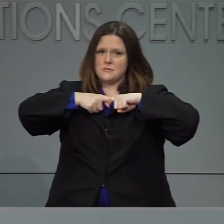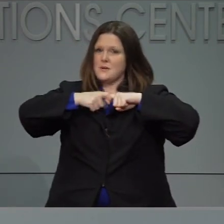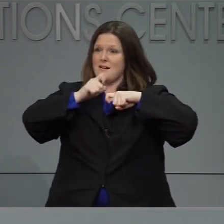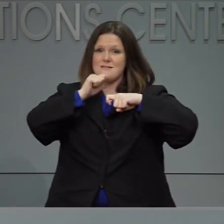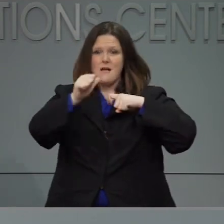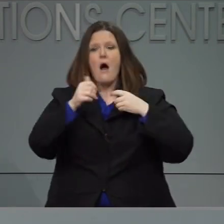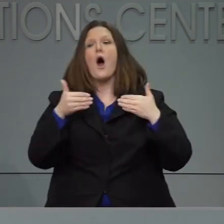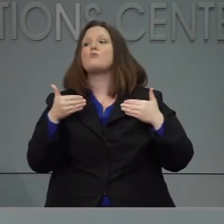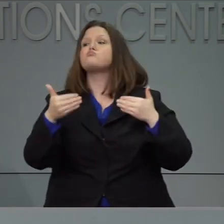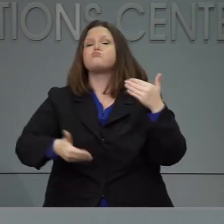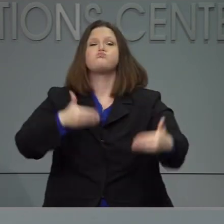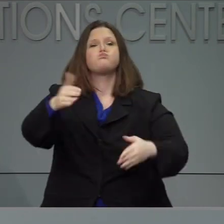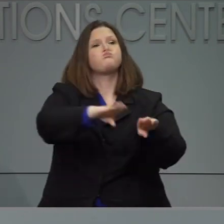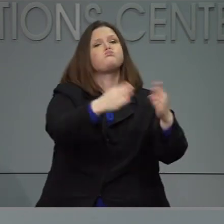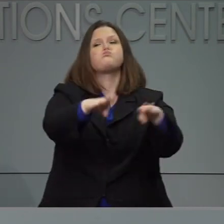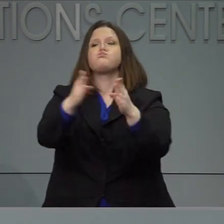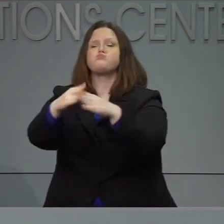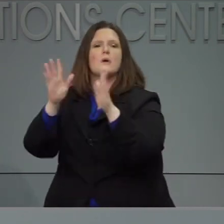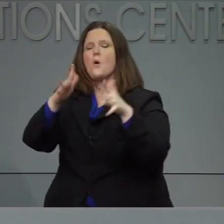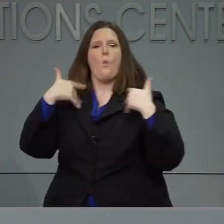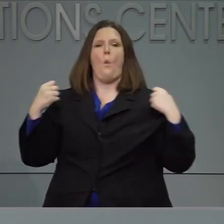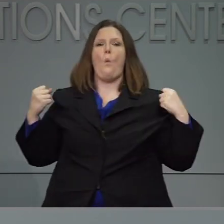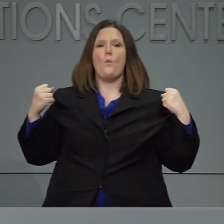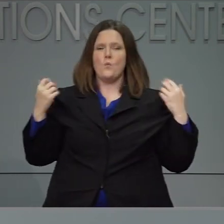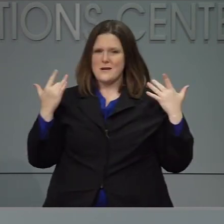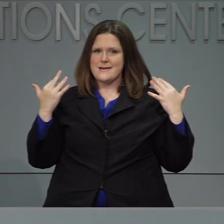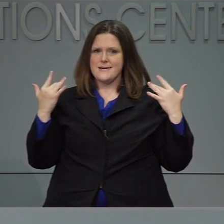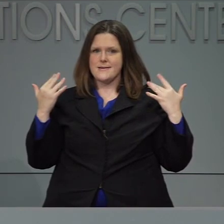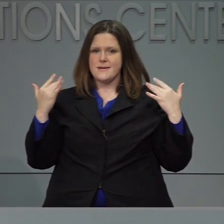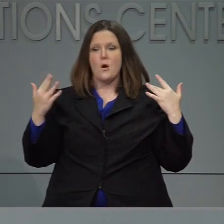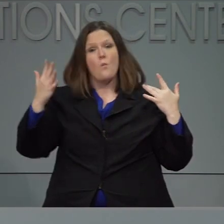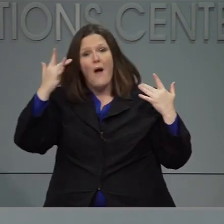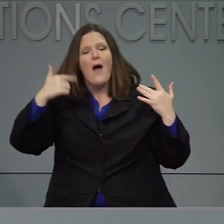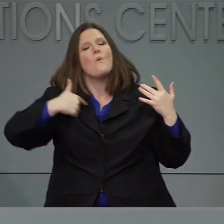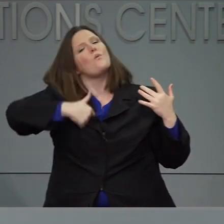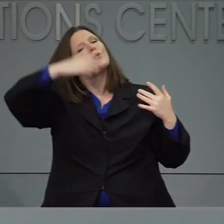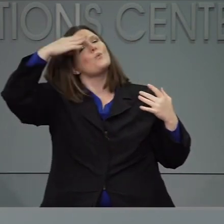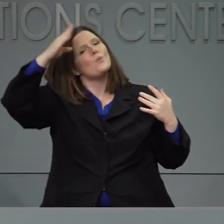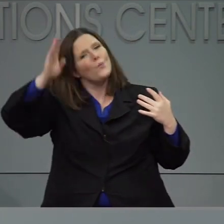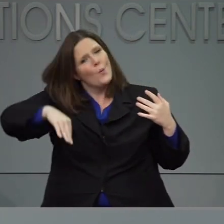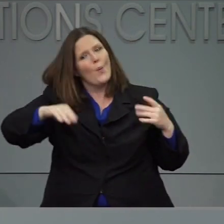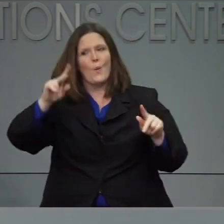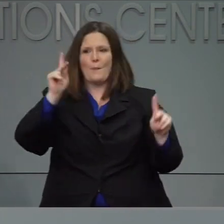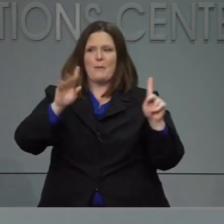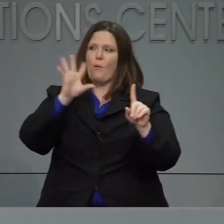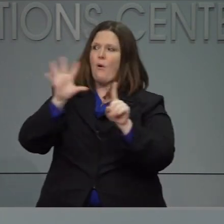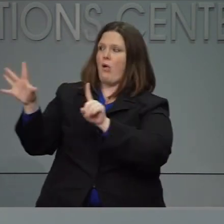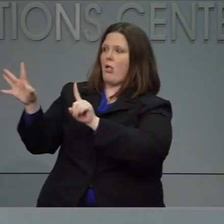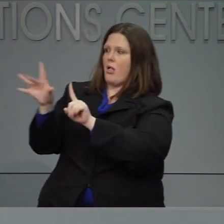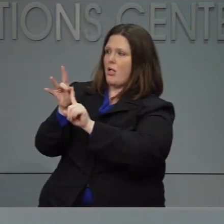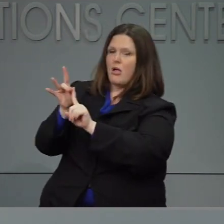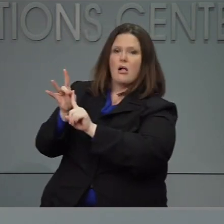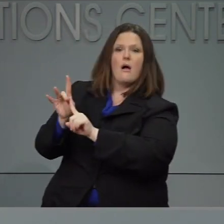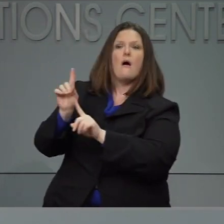RESTRICTIONS BACK 2 WEEKS AGO WE WANT WE KNEW THAT THERE WOULD BE SOME VIRAL SPREAD FROM THE REOPENING.